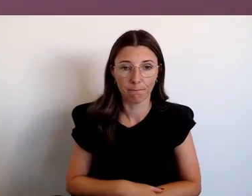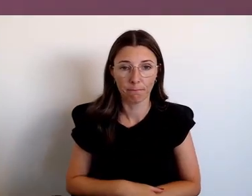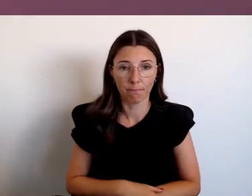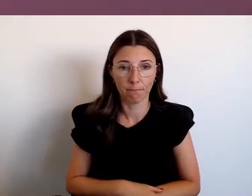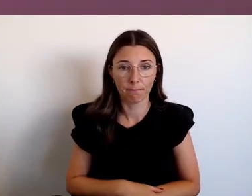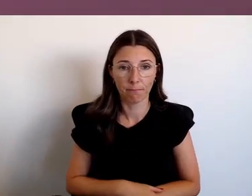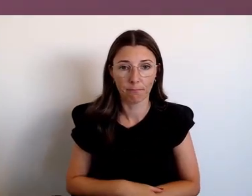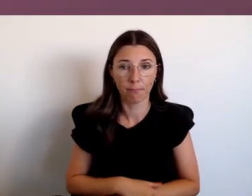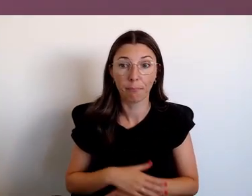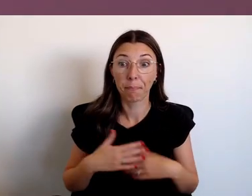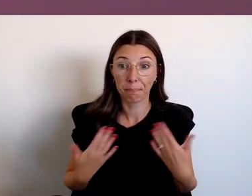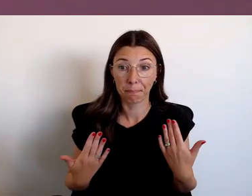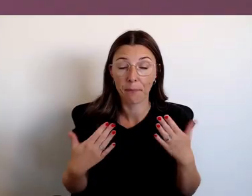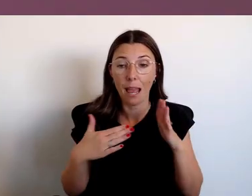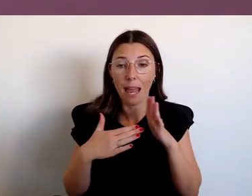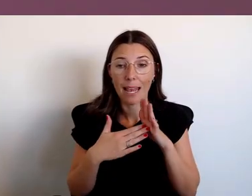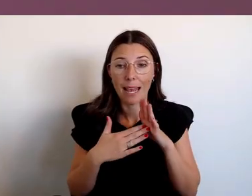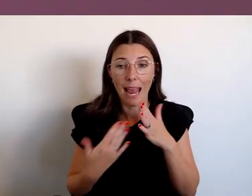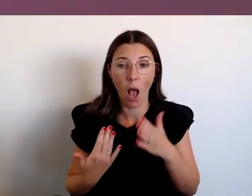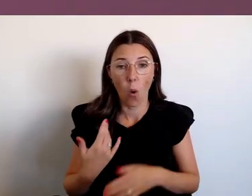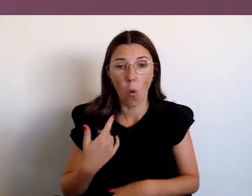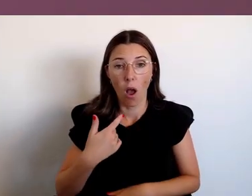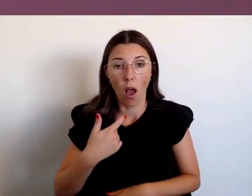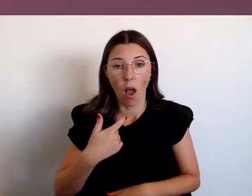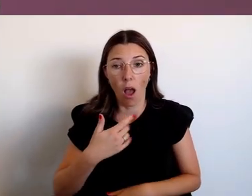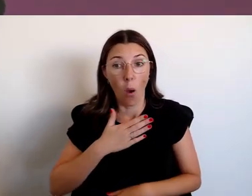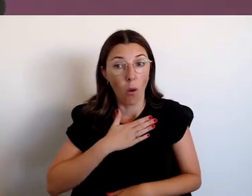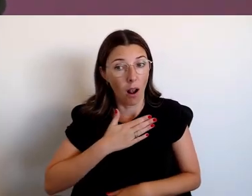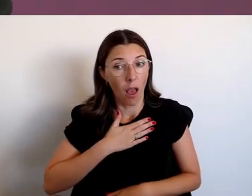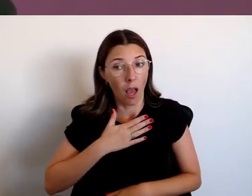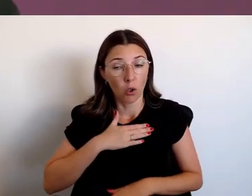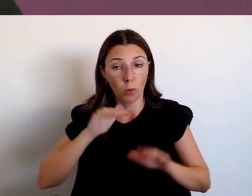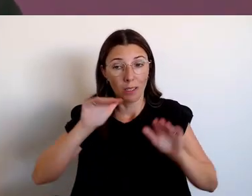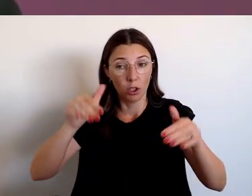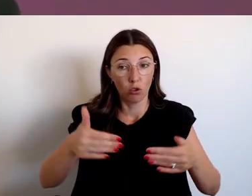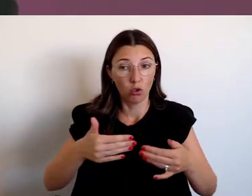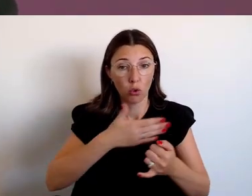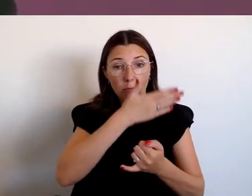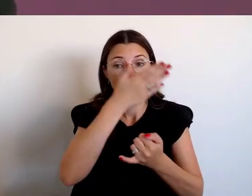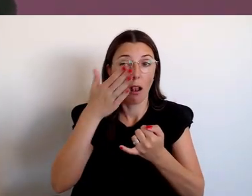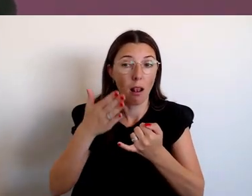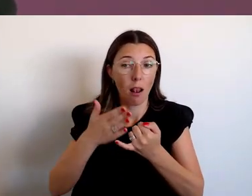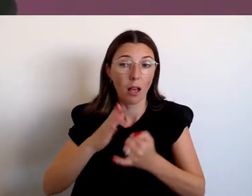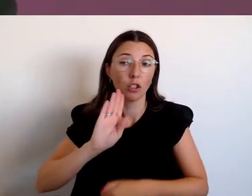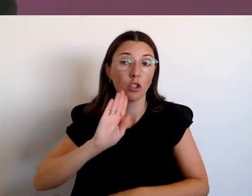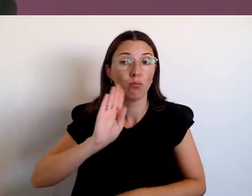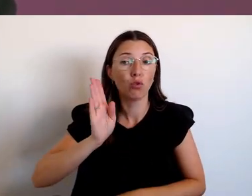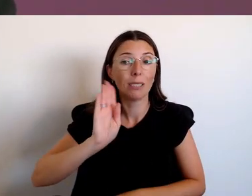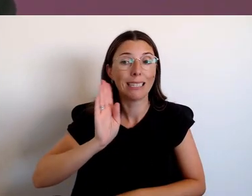And so now I would like to introduce our final presenter